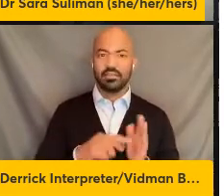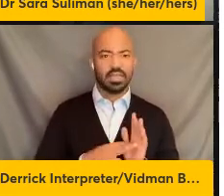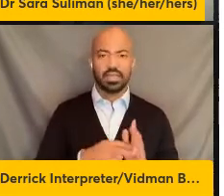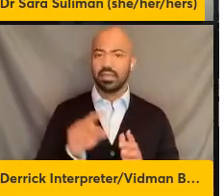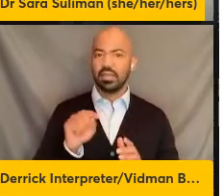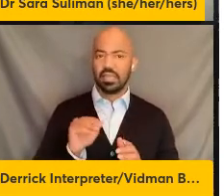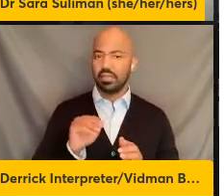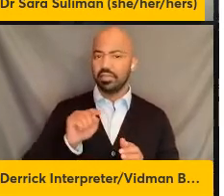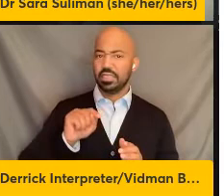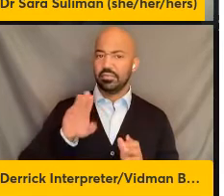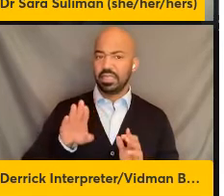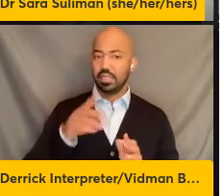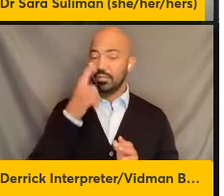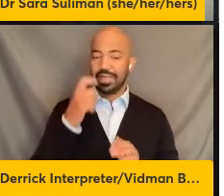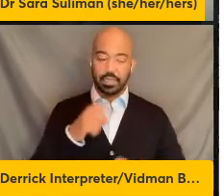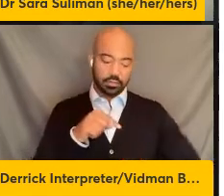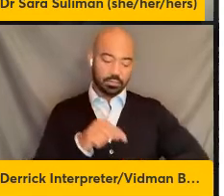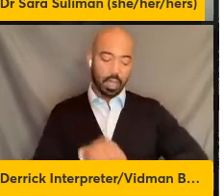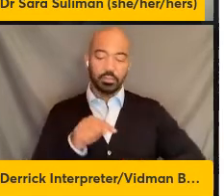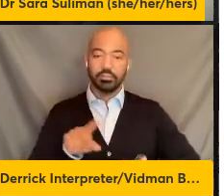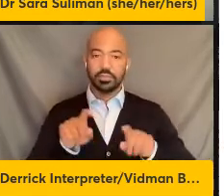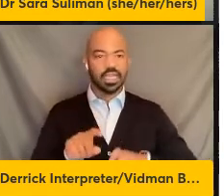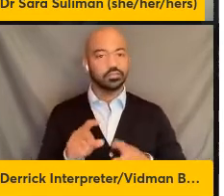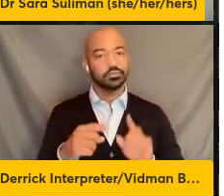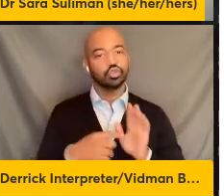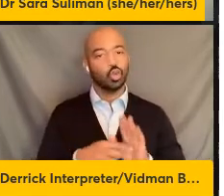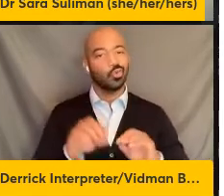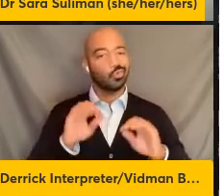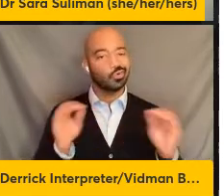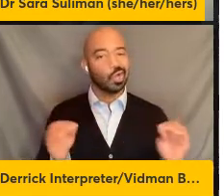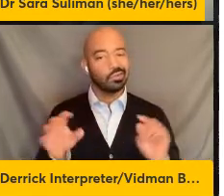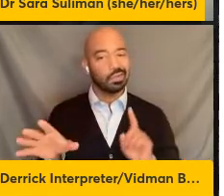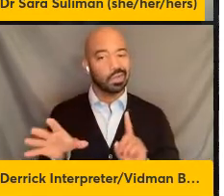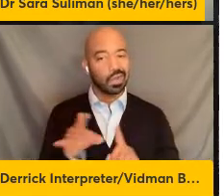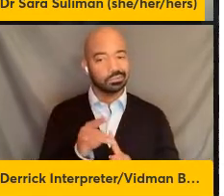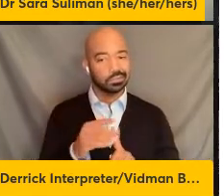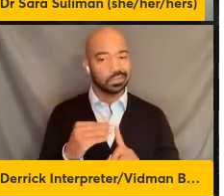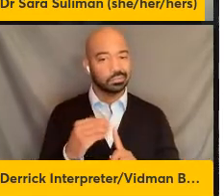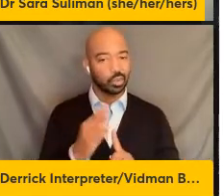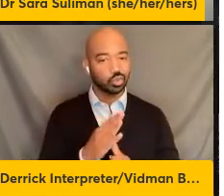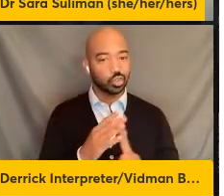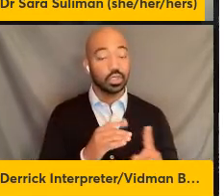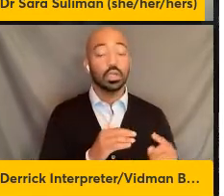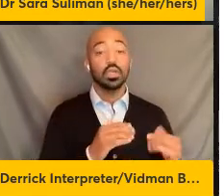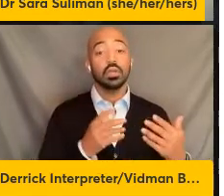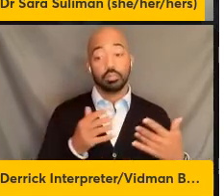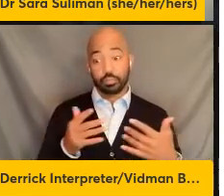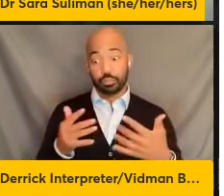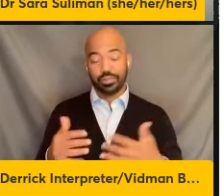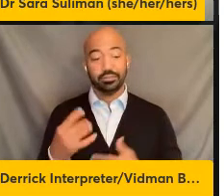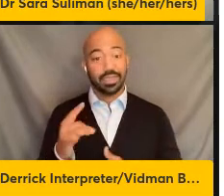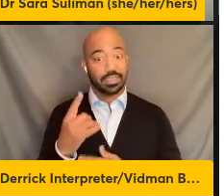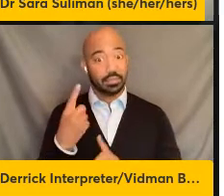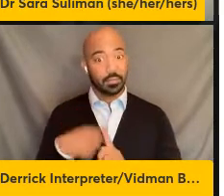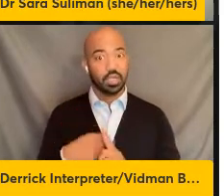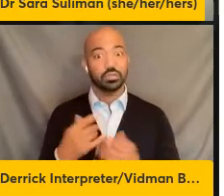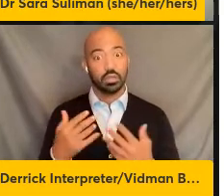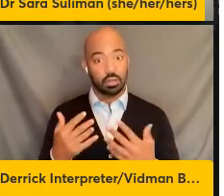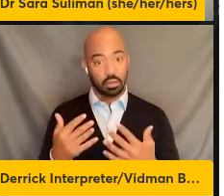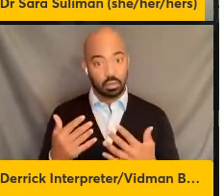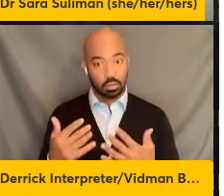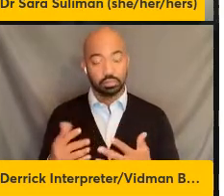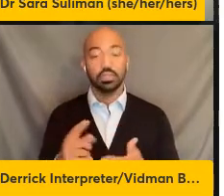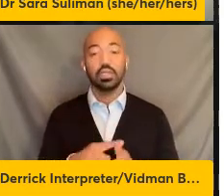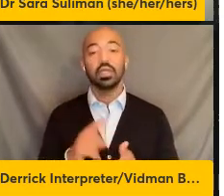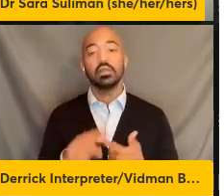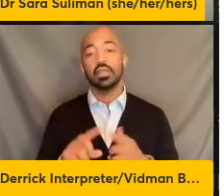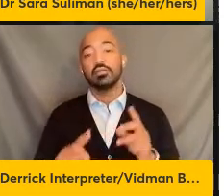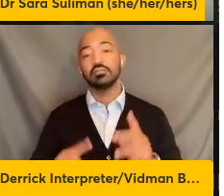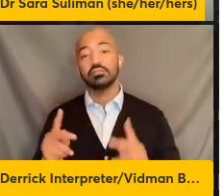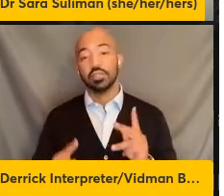virtue of their skin test result. Our followed up for a period of 18 months, and individuals who converted from a negative to a